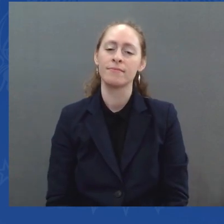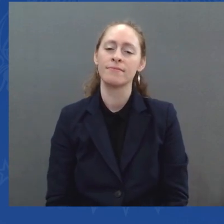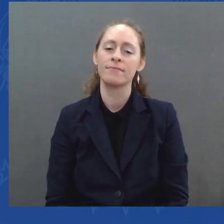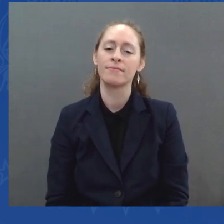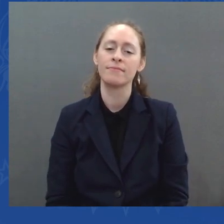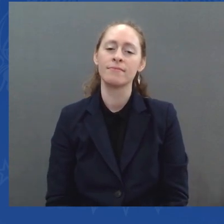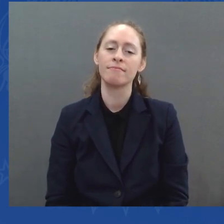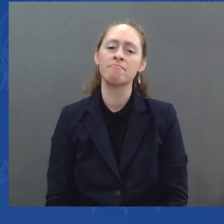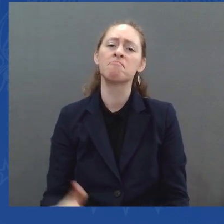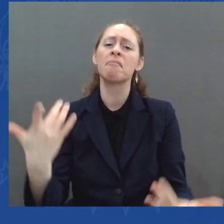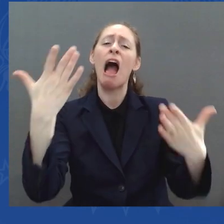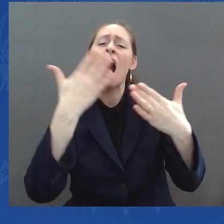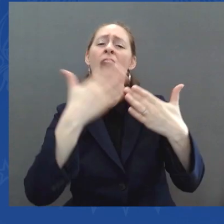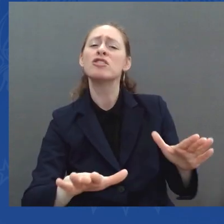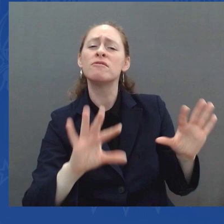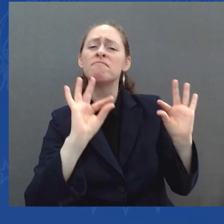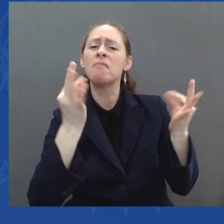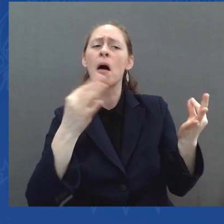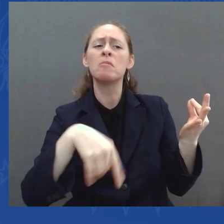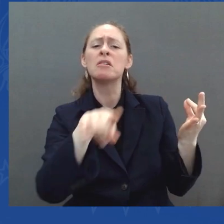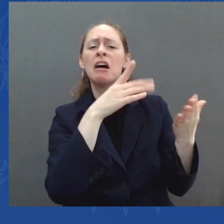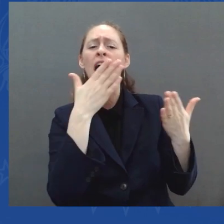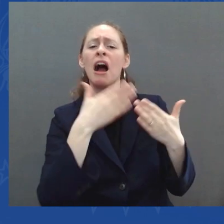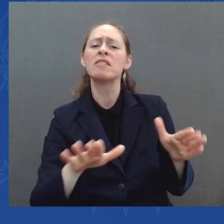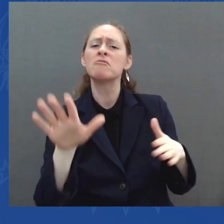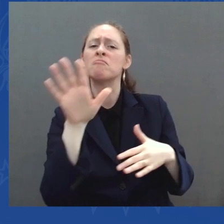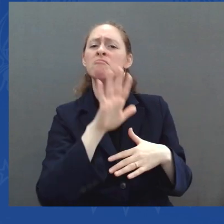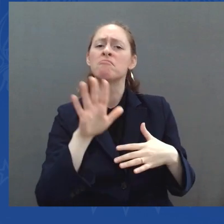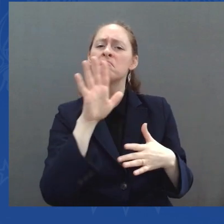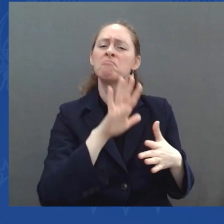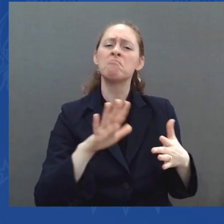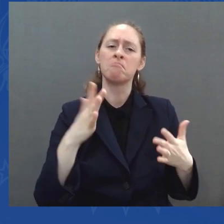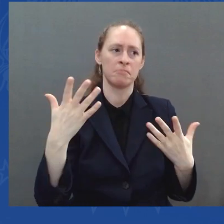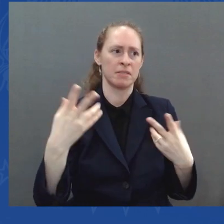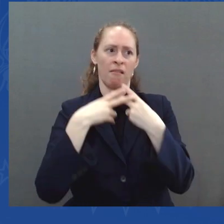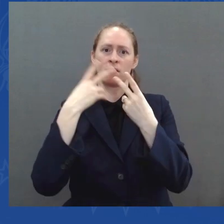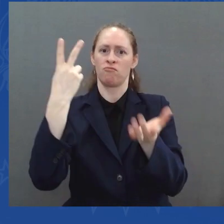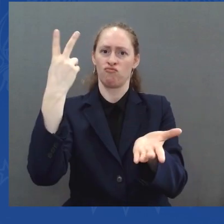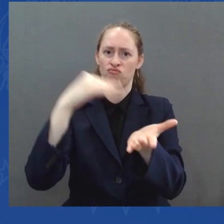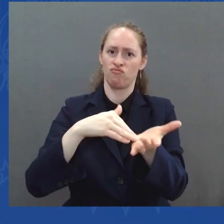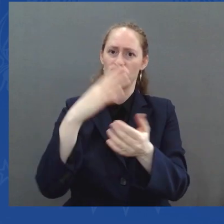That's $200 every single month available for other needs in their lives,